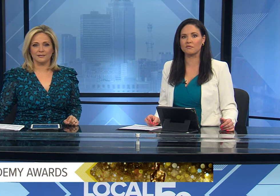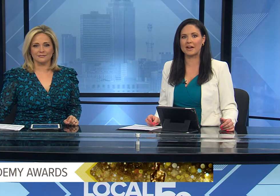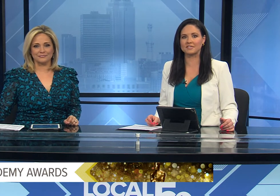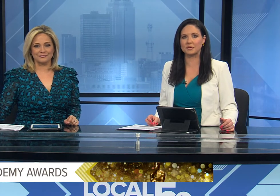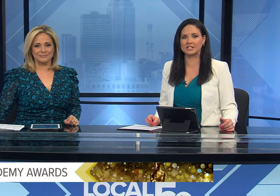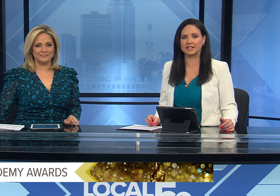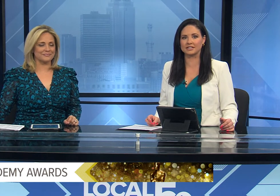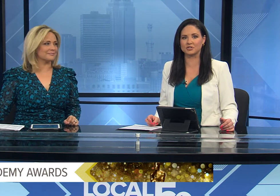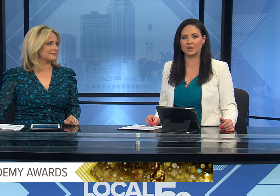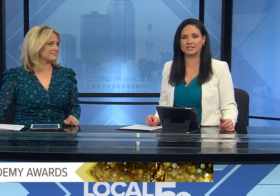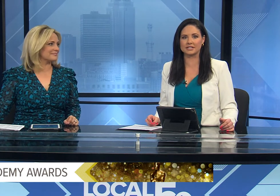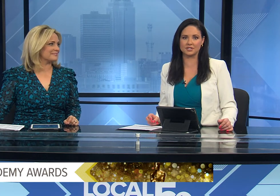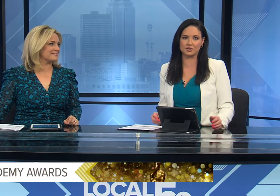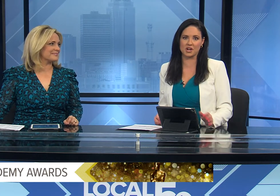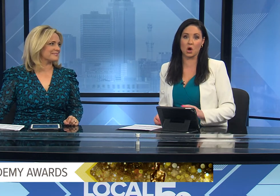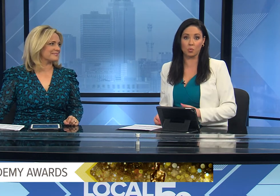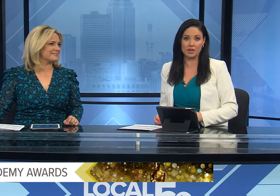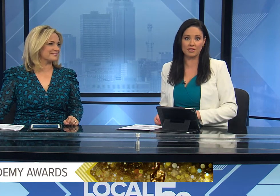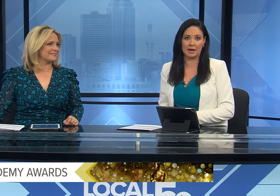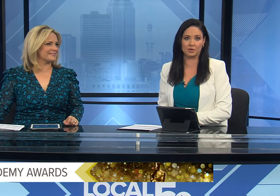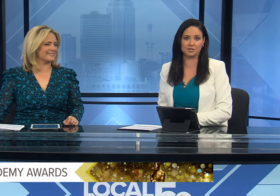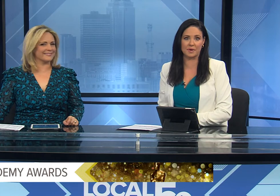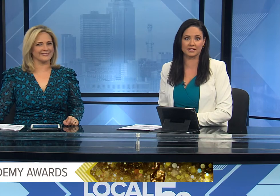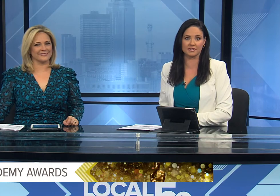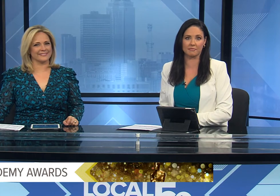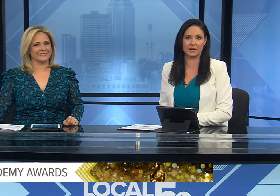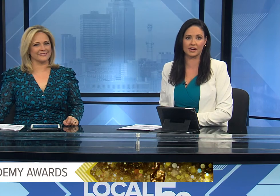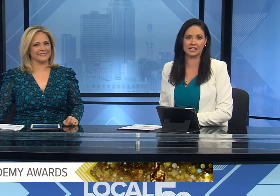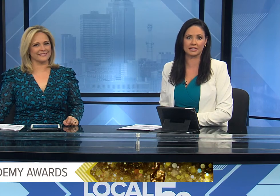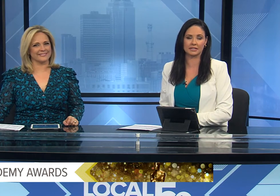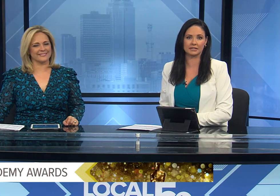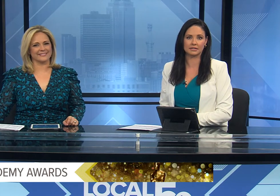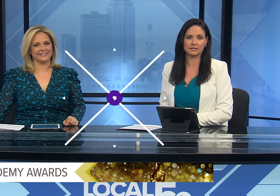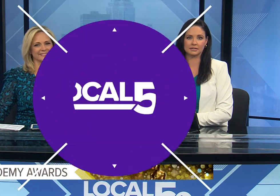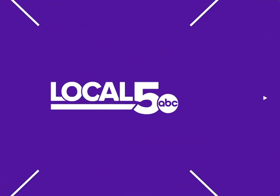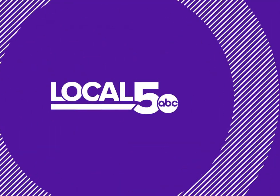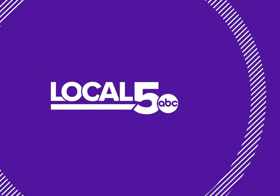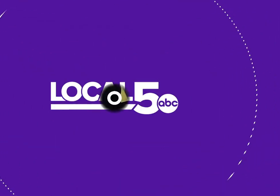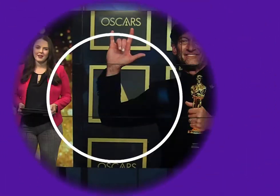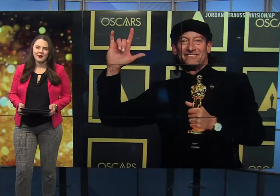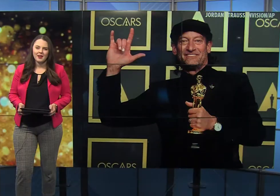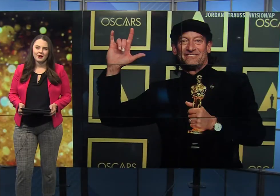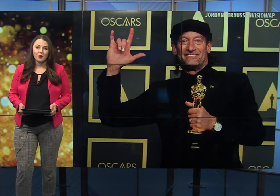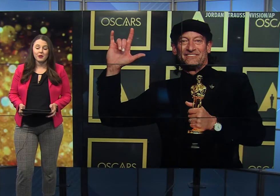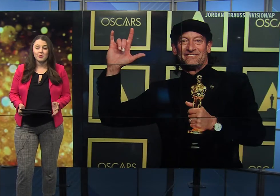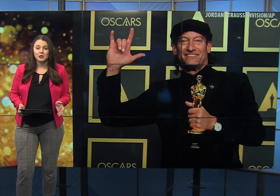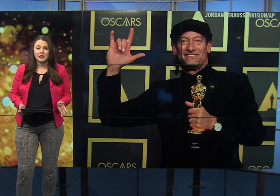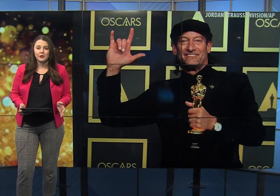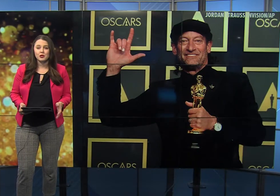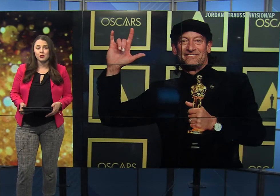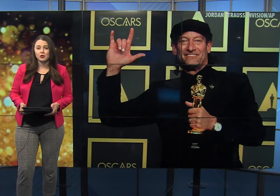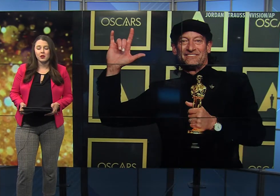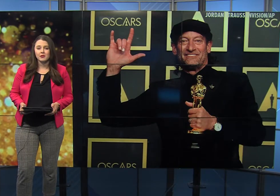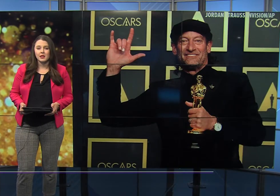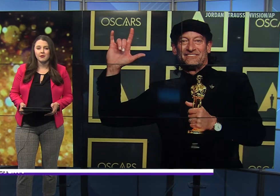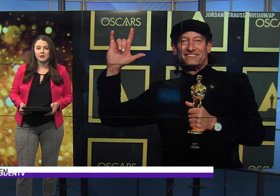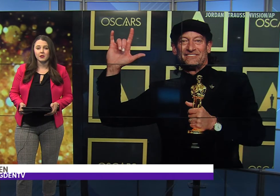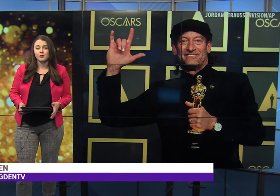Local fives Mary Sugden joins us in studio. With that perspective, Mary. CODA, which stands for children of deaf adults,